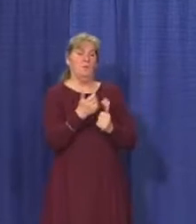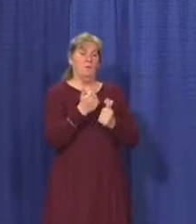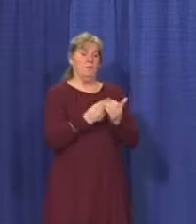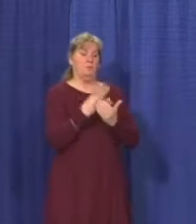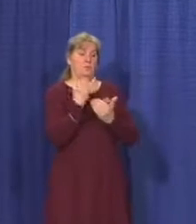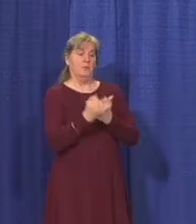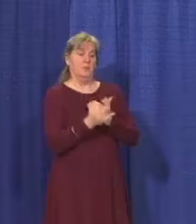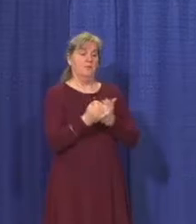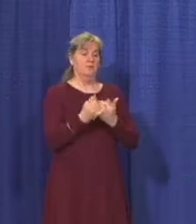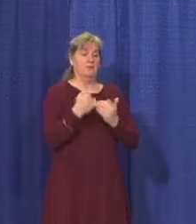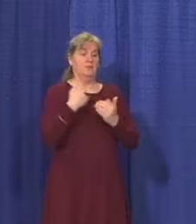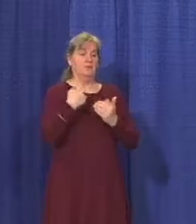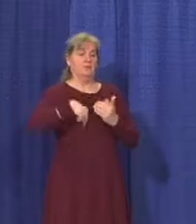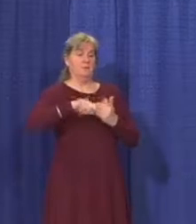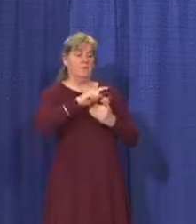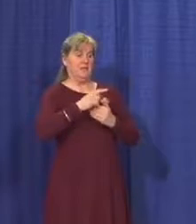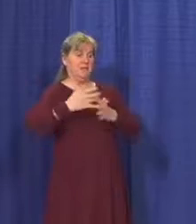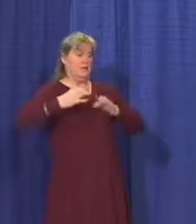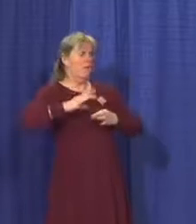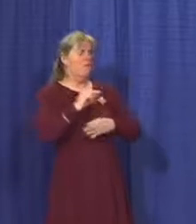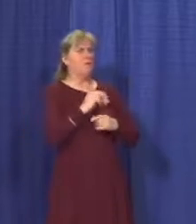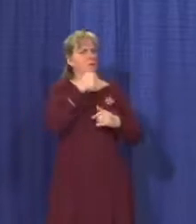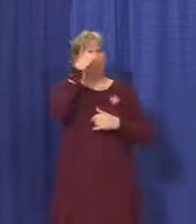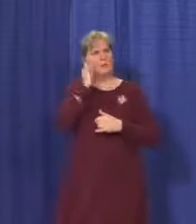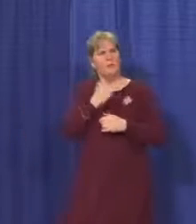How quickly, which projects, that is something that we trust